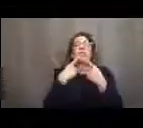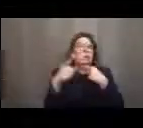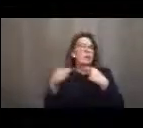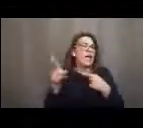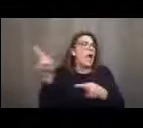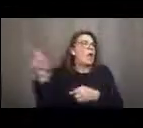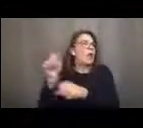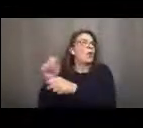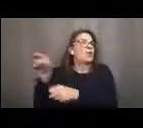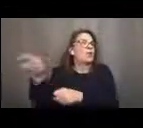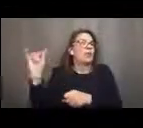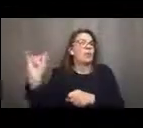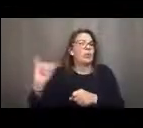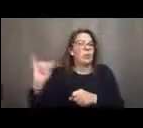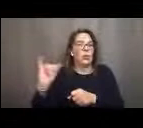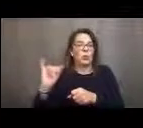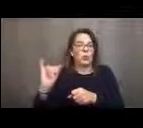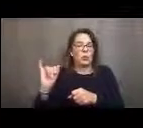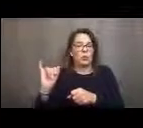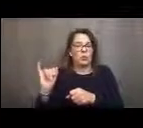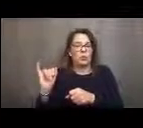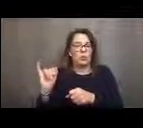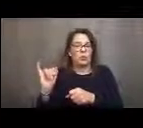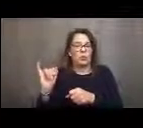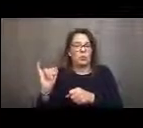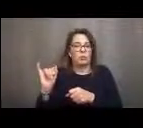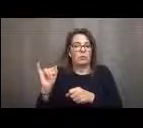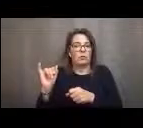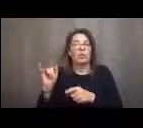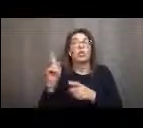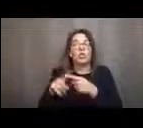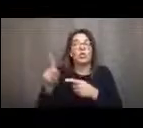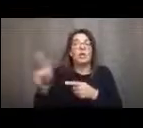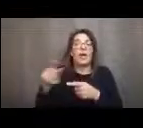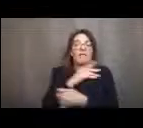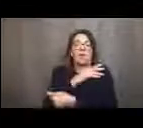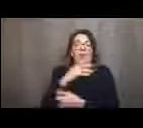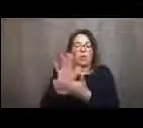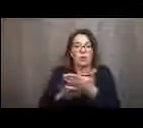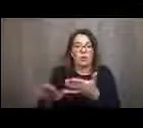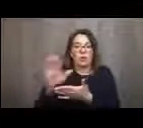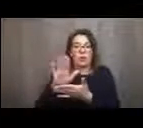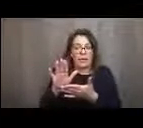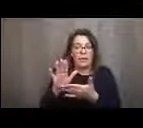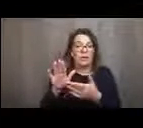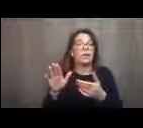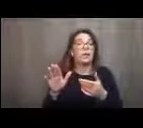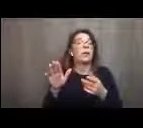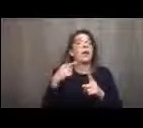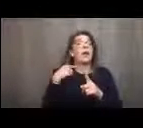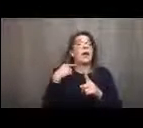to my foreign university that I work for. NIH is looking at our FCOI processes